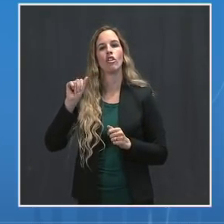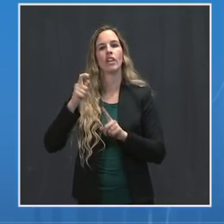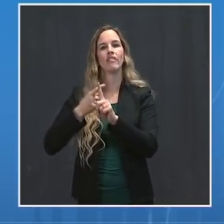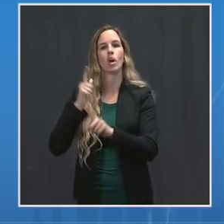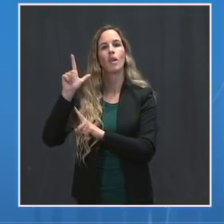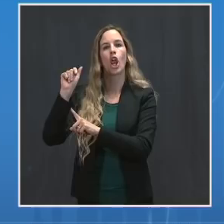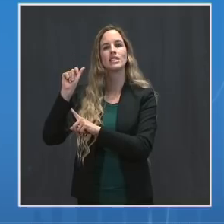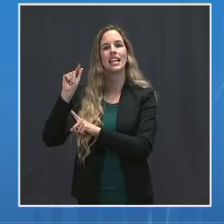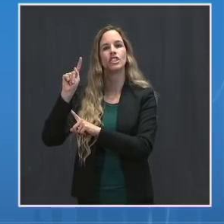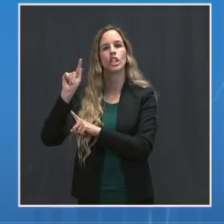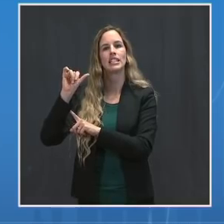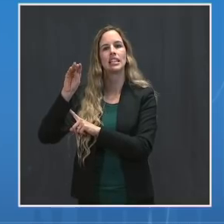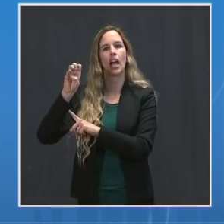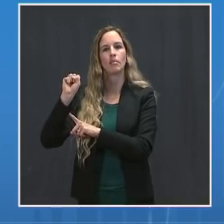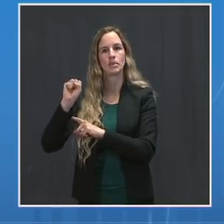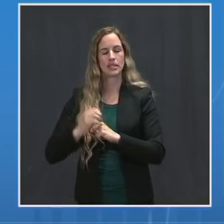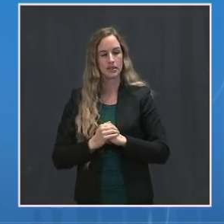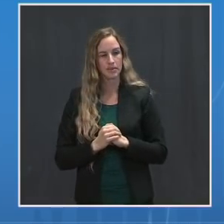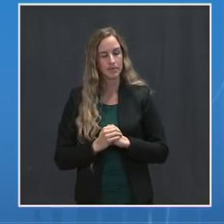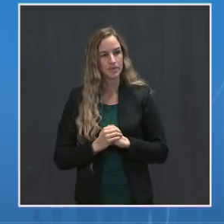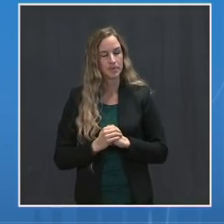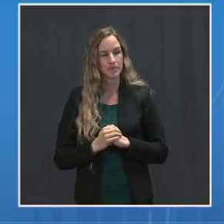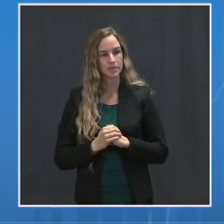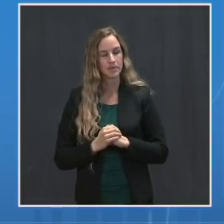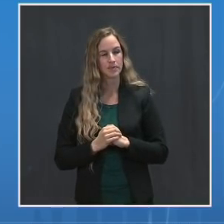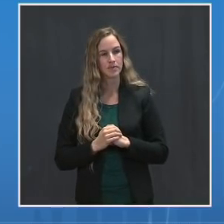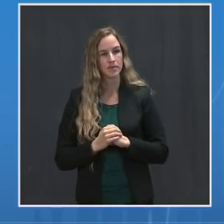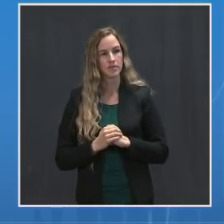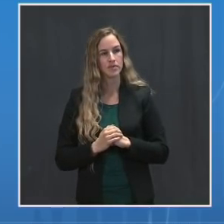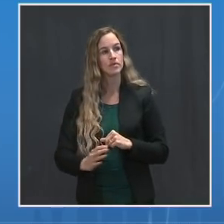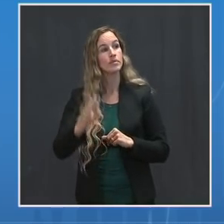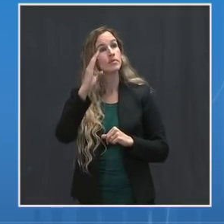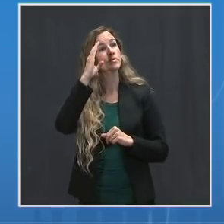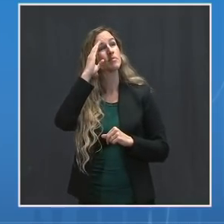The Press: Hello, I wanted to see if this is the first official U.S. Defense Production Act